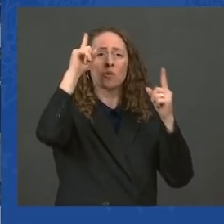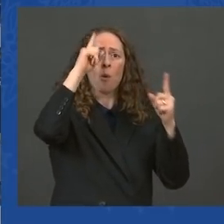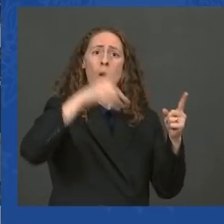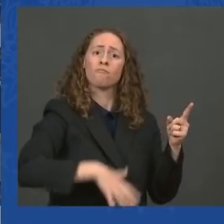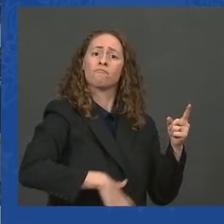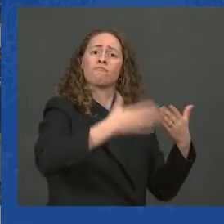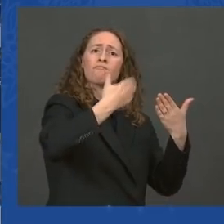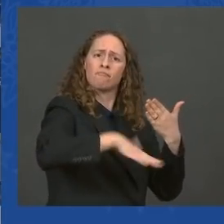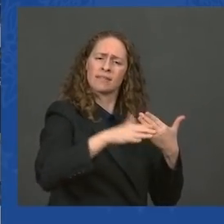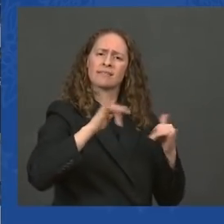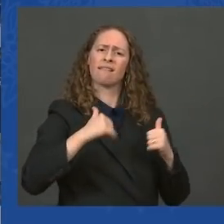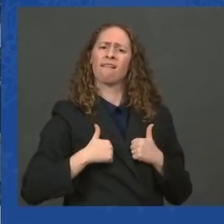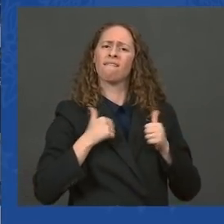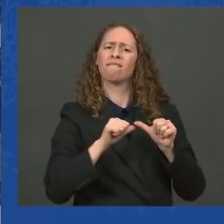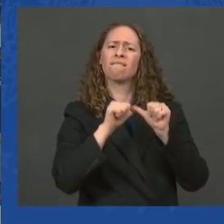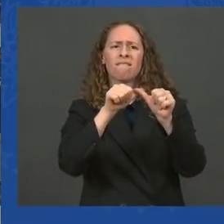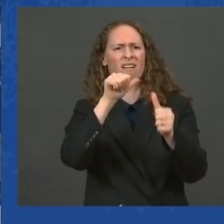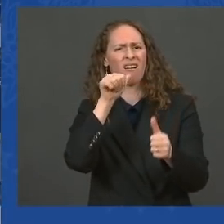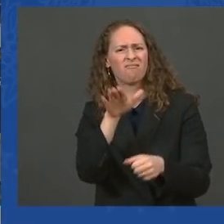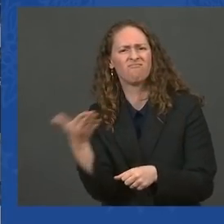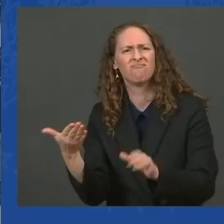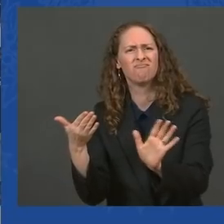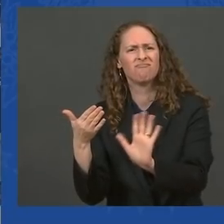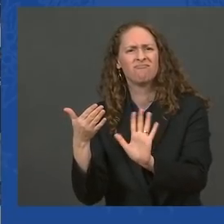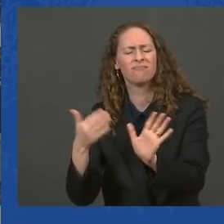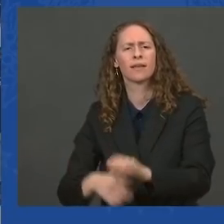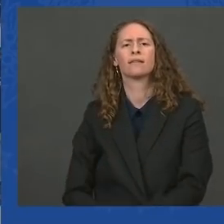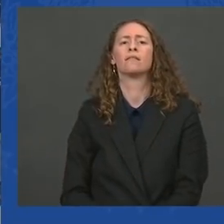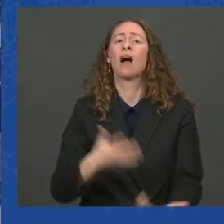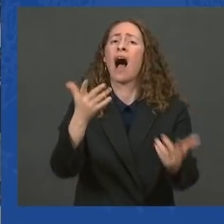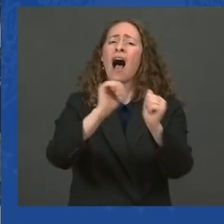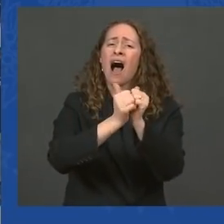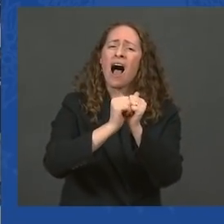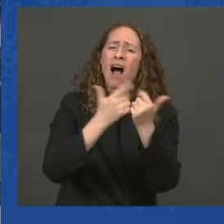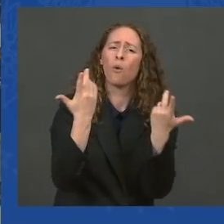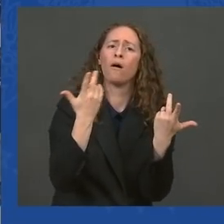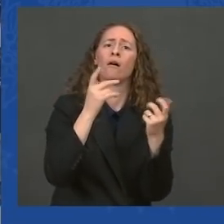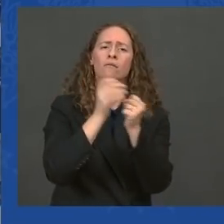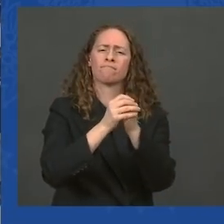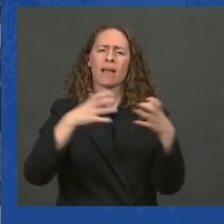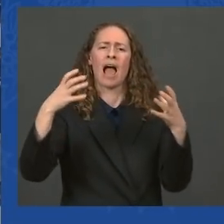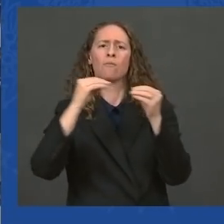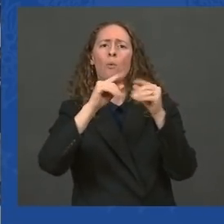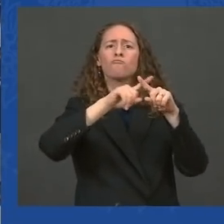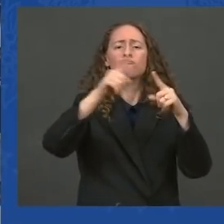the maternal health workforce, improve mental -- improve maternal mental health,